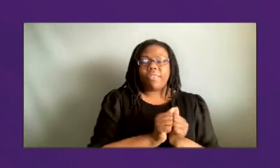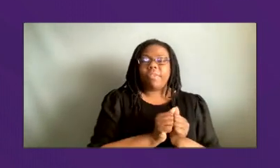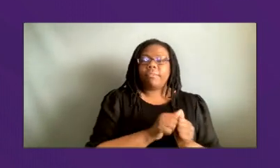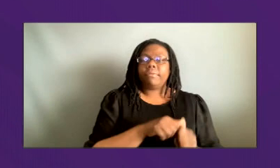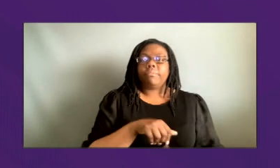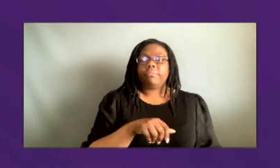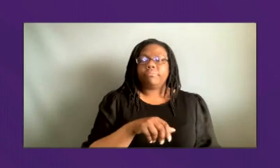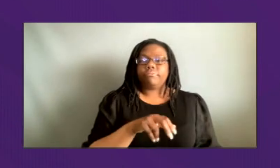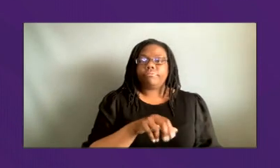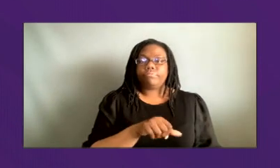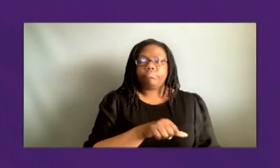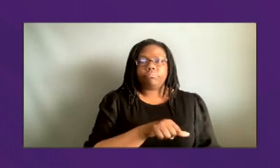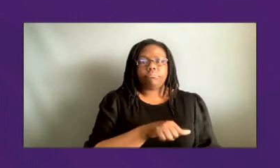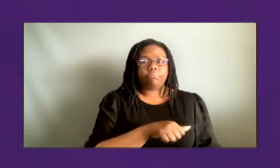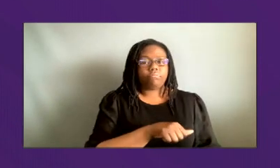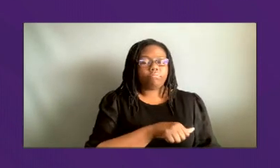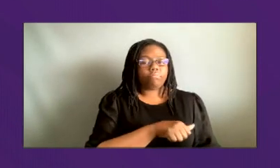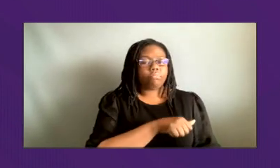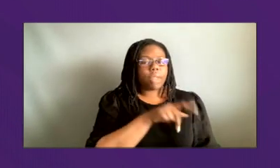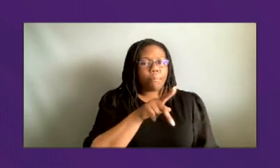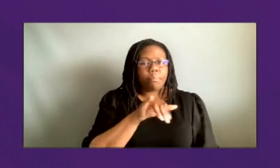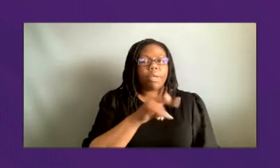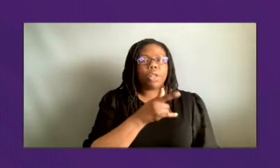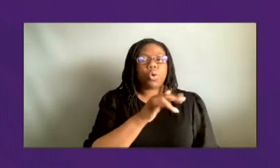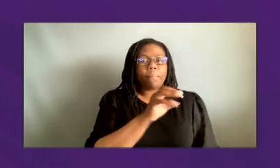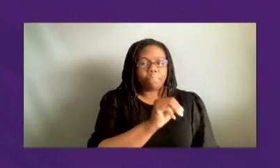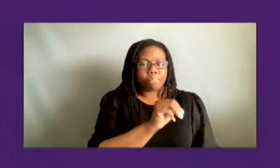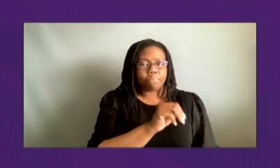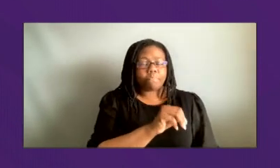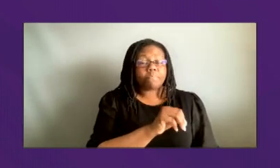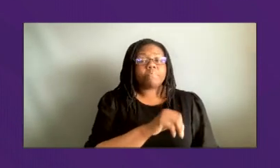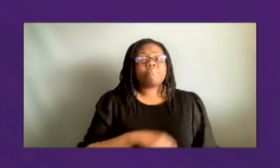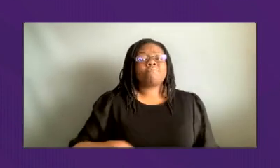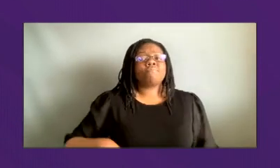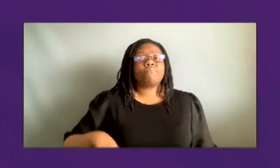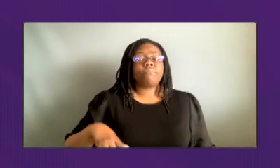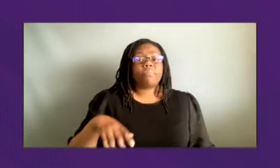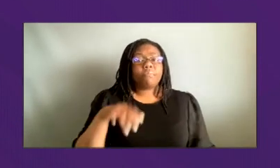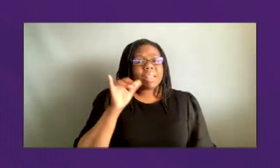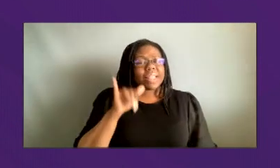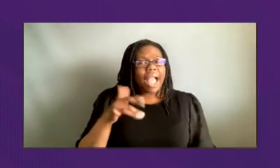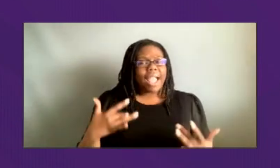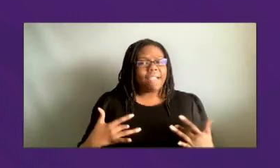conversation. And the event that took place in 1621 may have been like this kind of gathering,